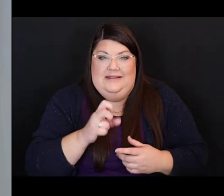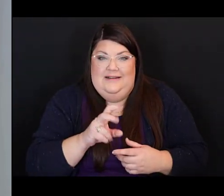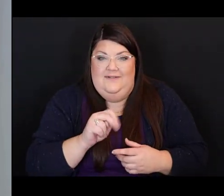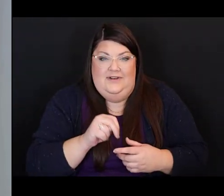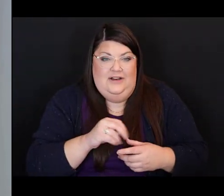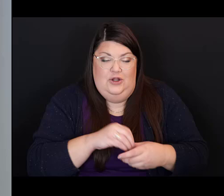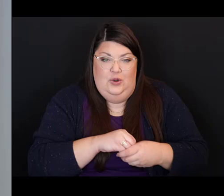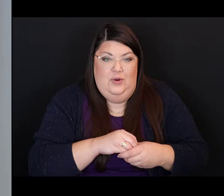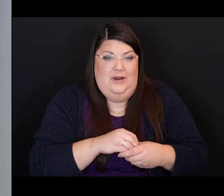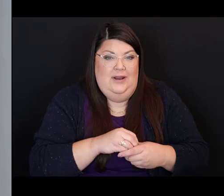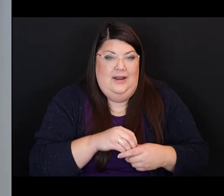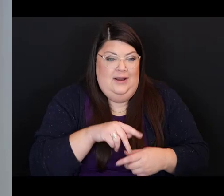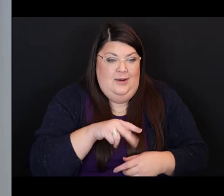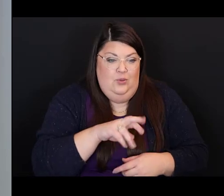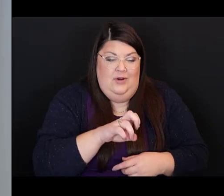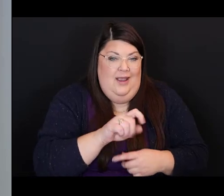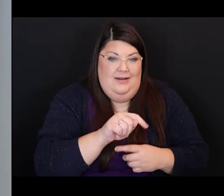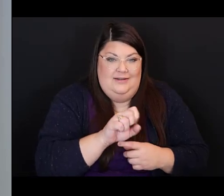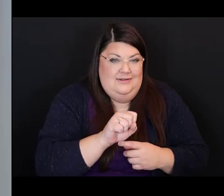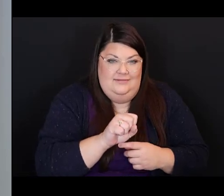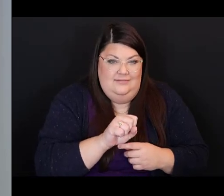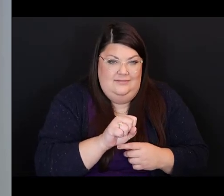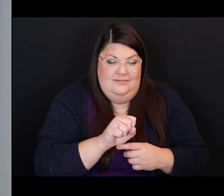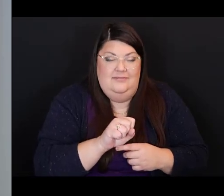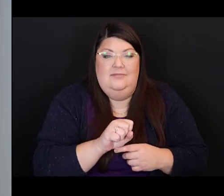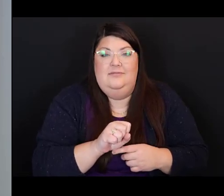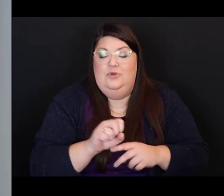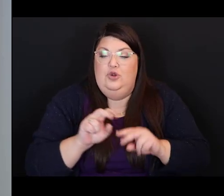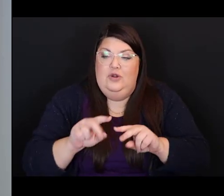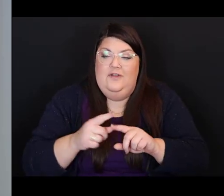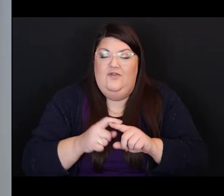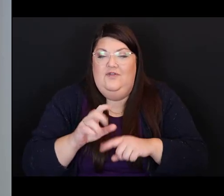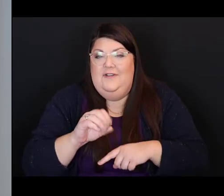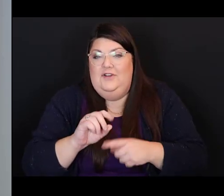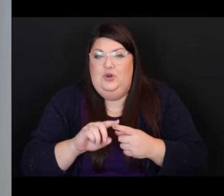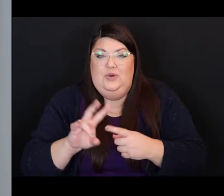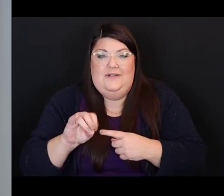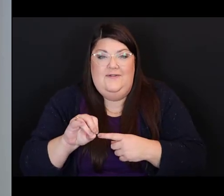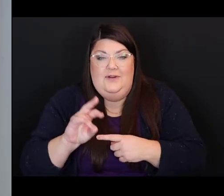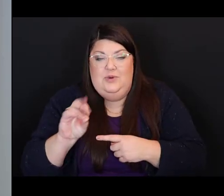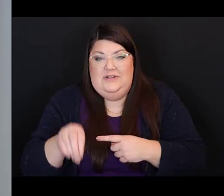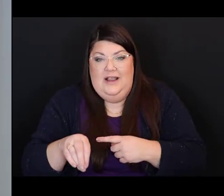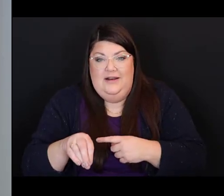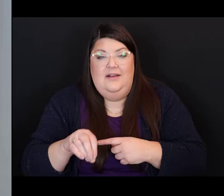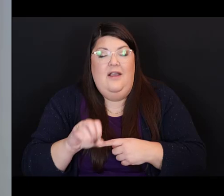transition services right? So, you're looking at anywhere from 50 to 70% of the folks you're